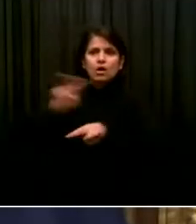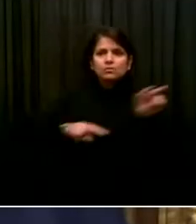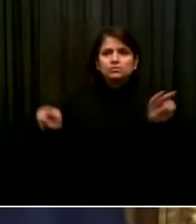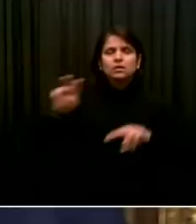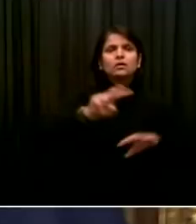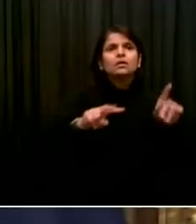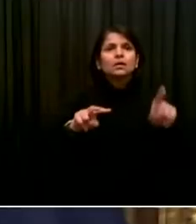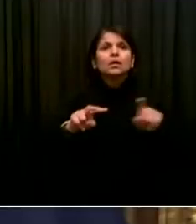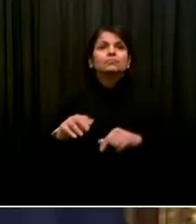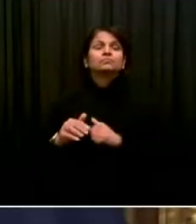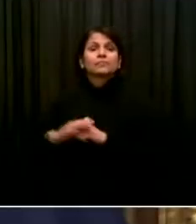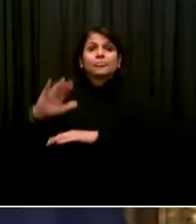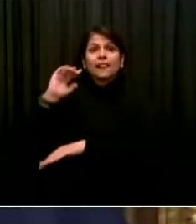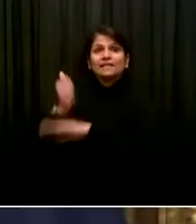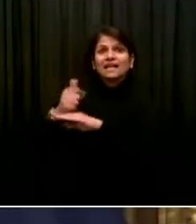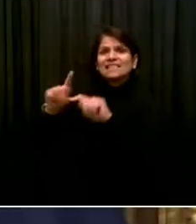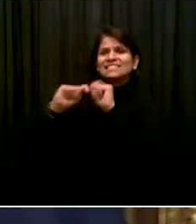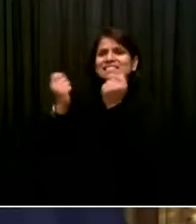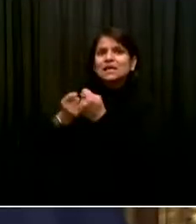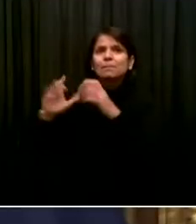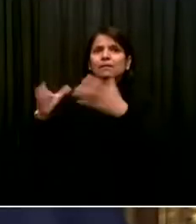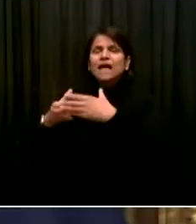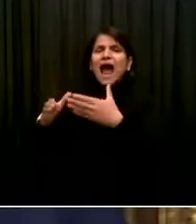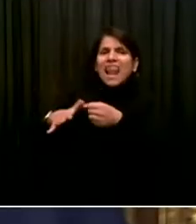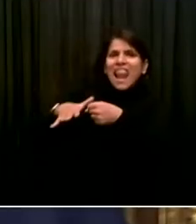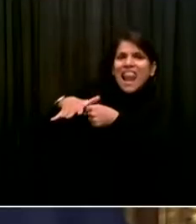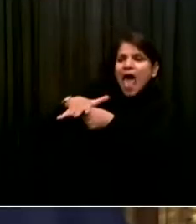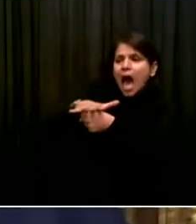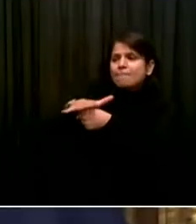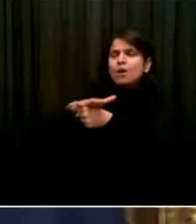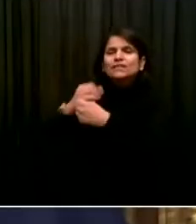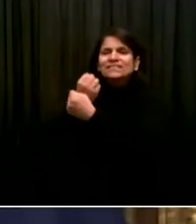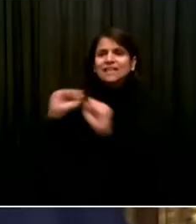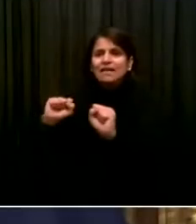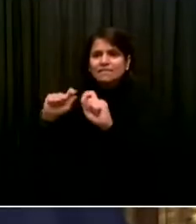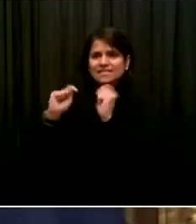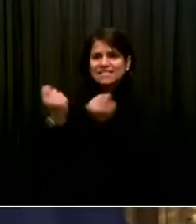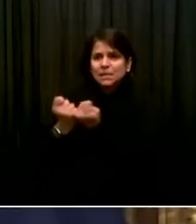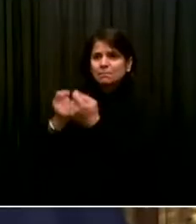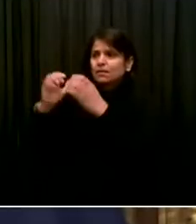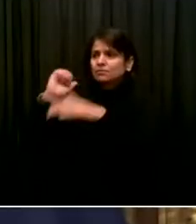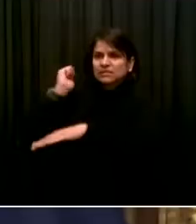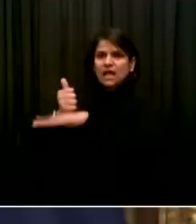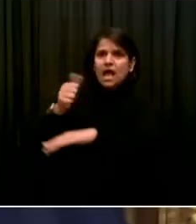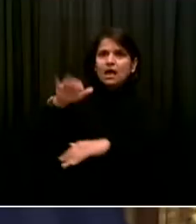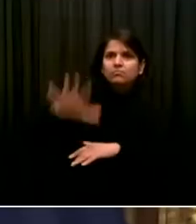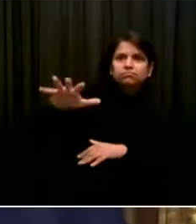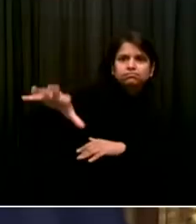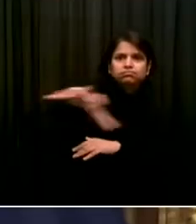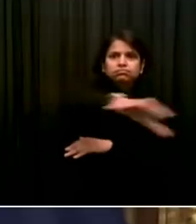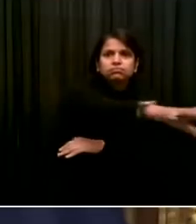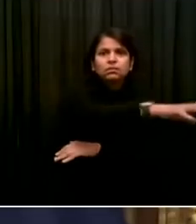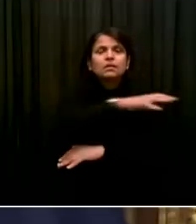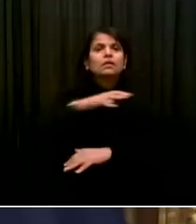BLPUIC SAFETY UNITS WITH NEW NEIGHBORHOOD SAFETY TEAMS WHICH WILL FOCUS ON GUN VIOLENCE. WEI WLL LAUNCH